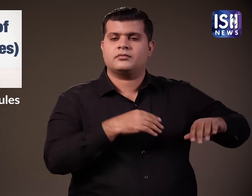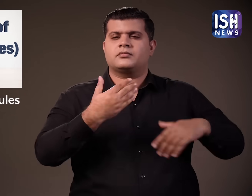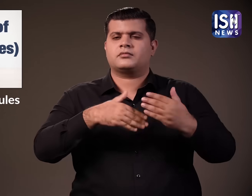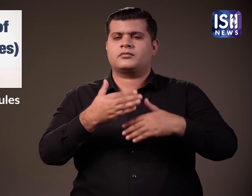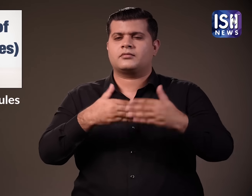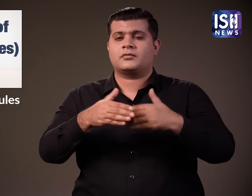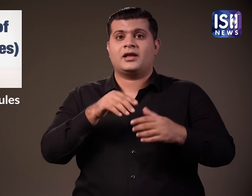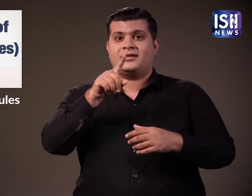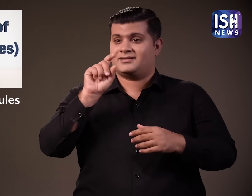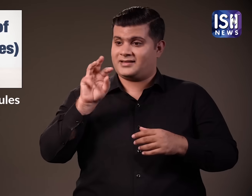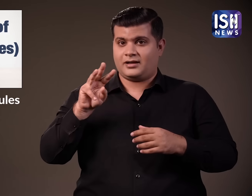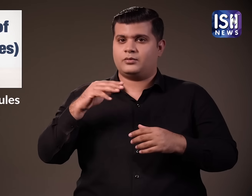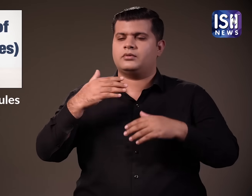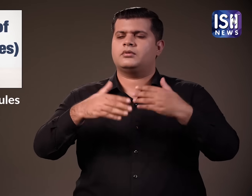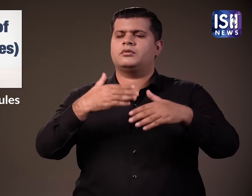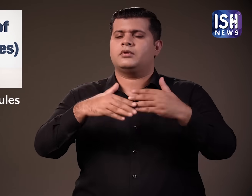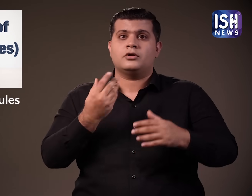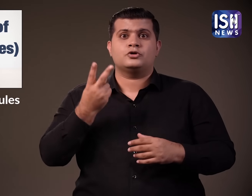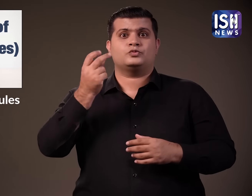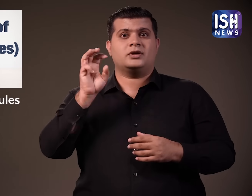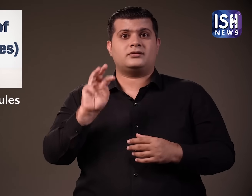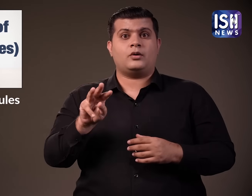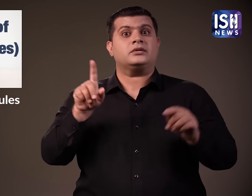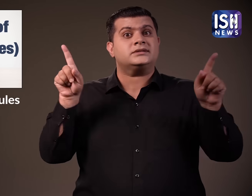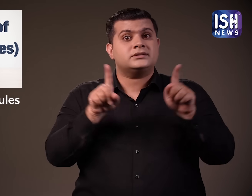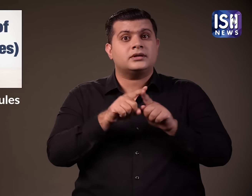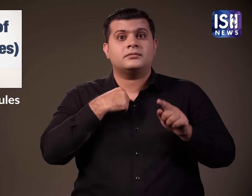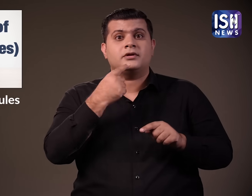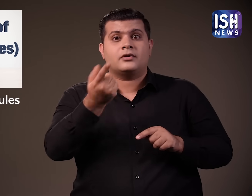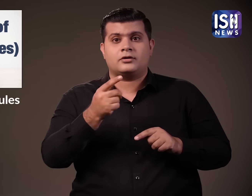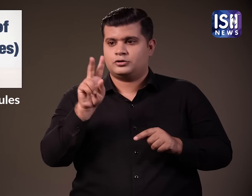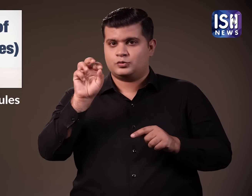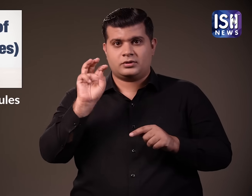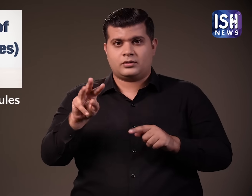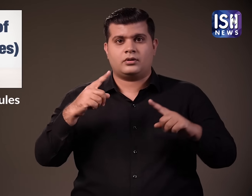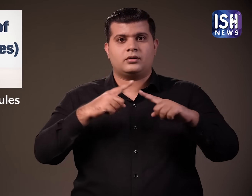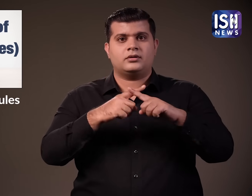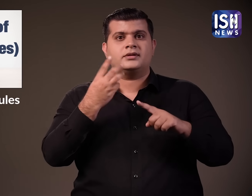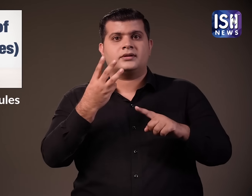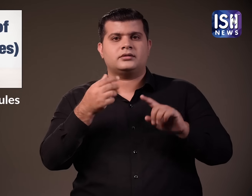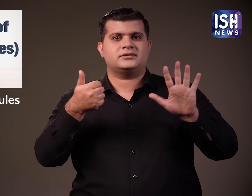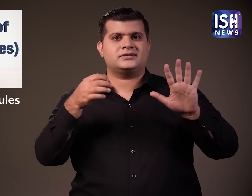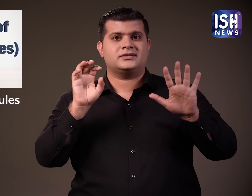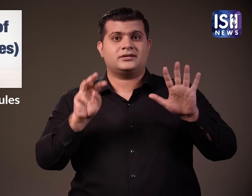Later if your salary increases to ₹20,000, then increase the emercengy fund to 20,000 x 3 i.e ₹60,000.